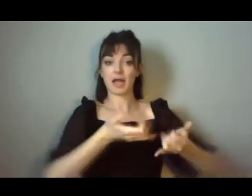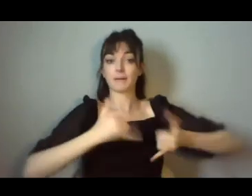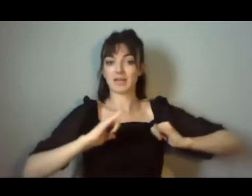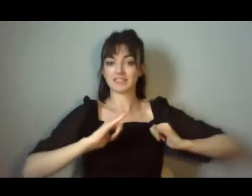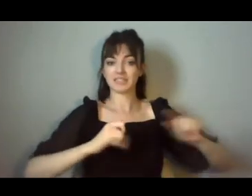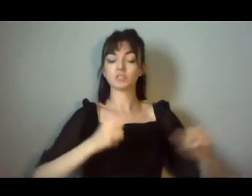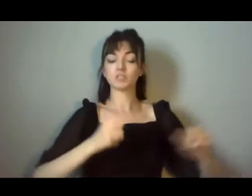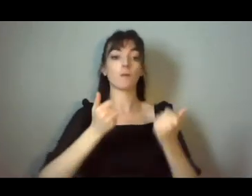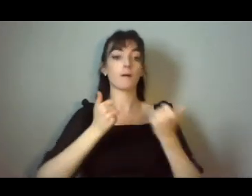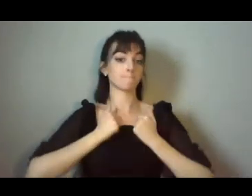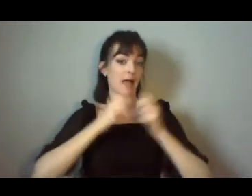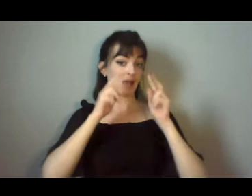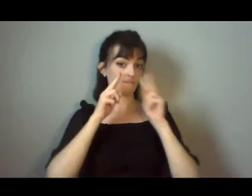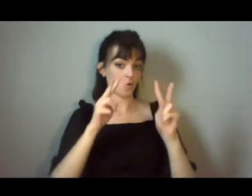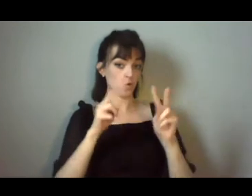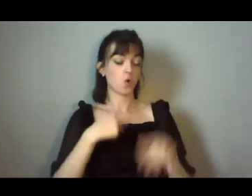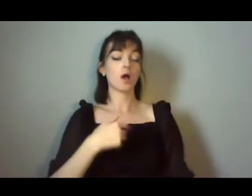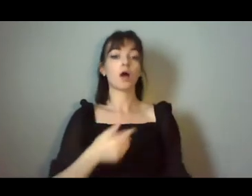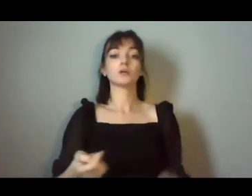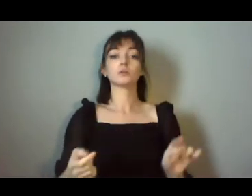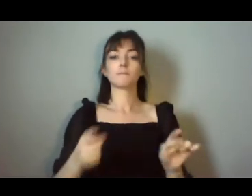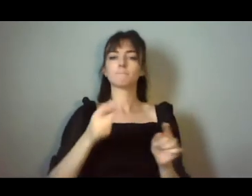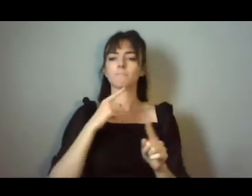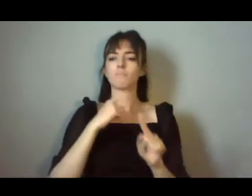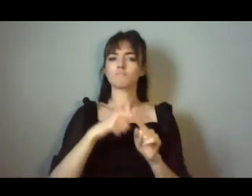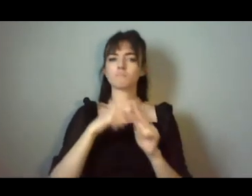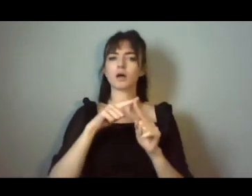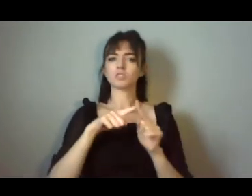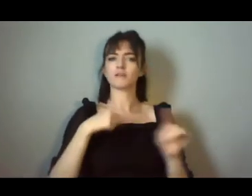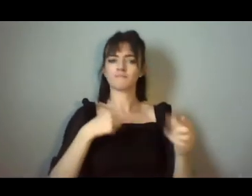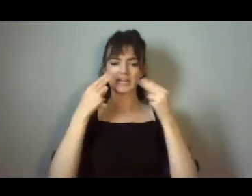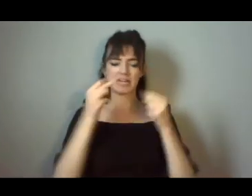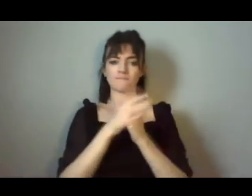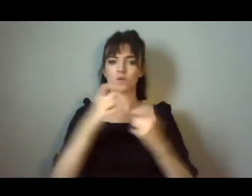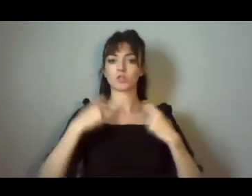a positive obligation on solicitors to support their clients to make their own decisions,